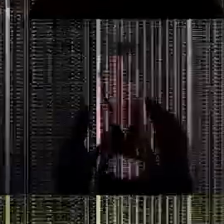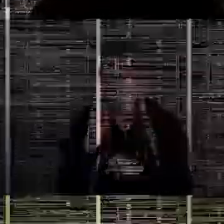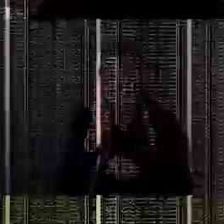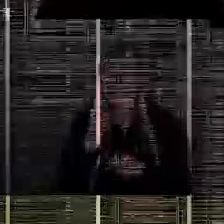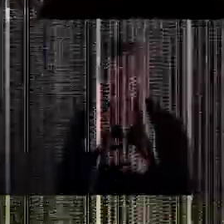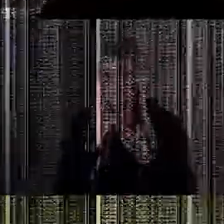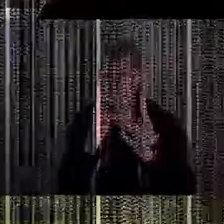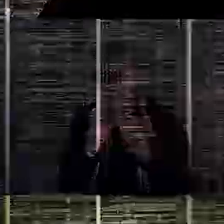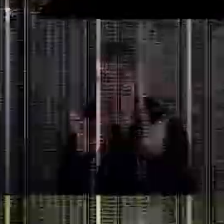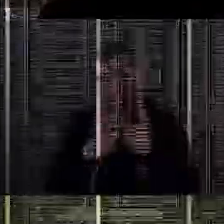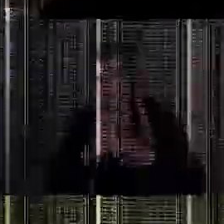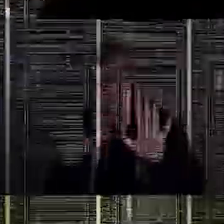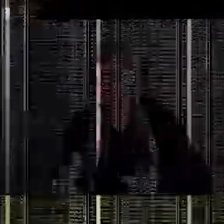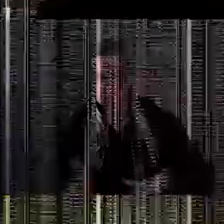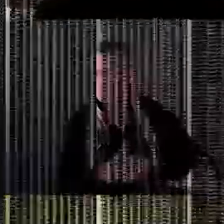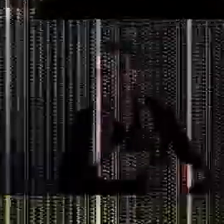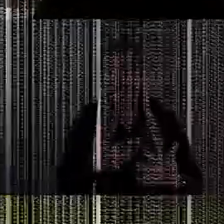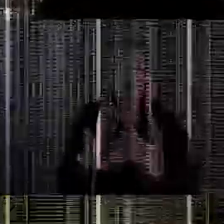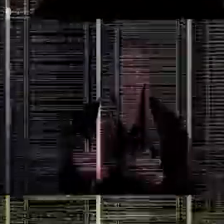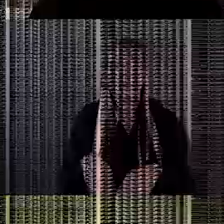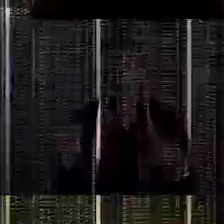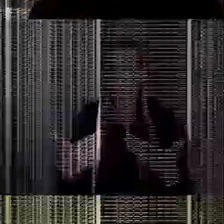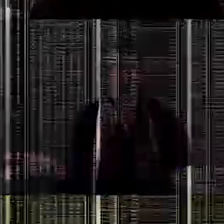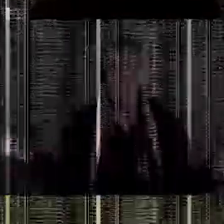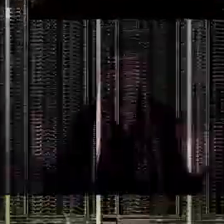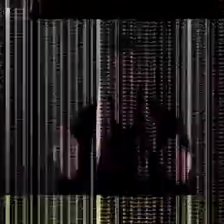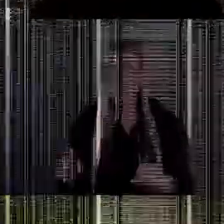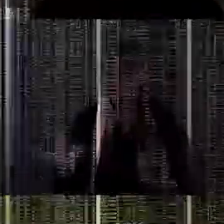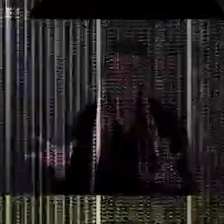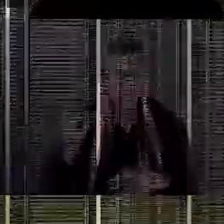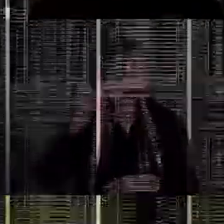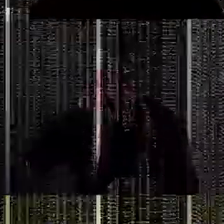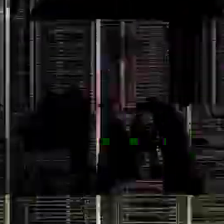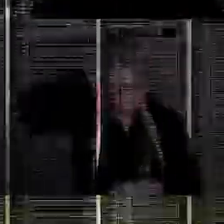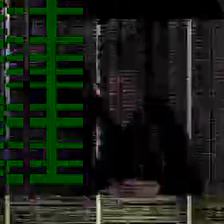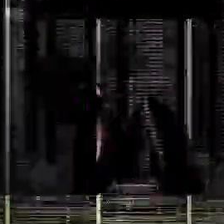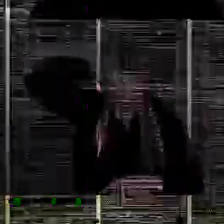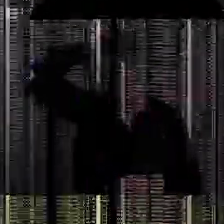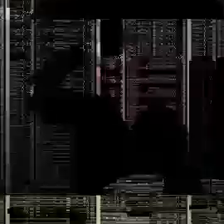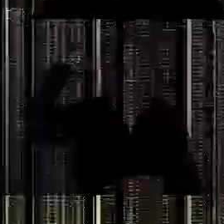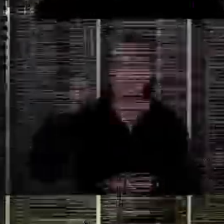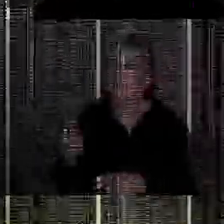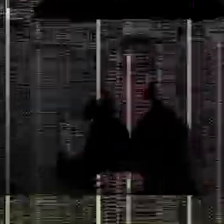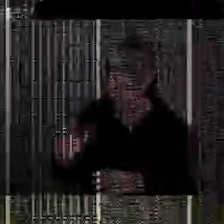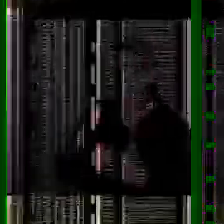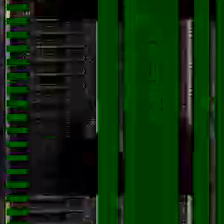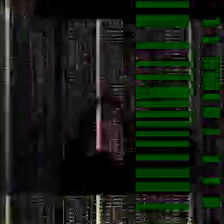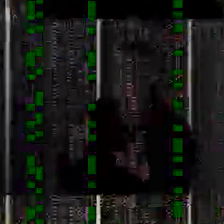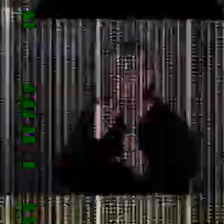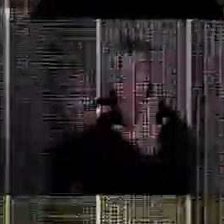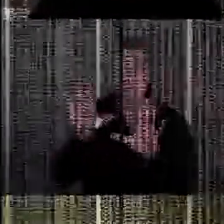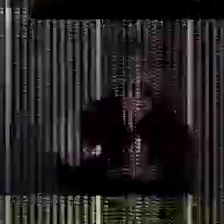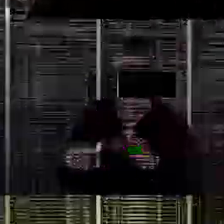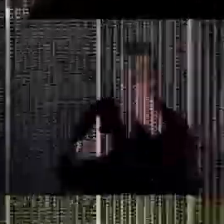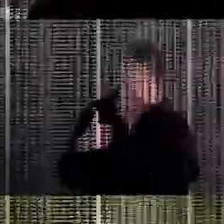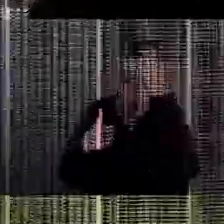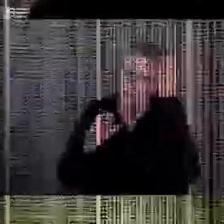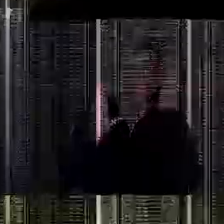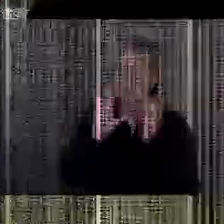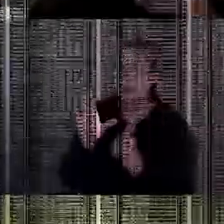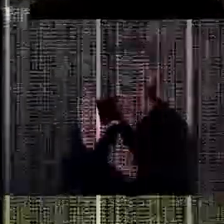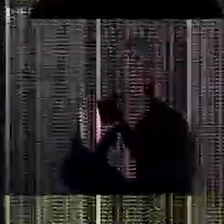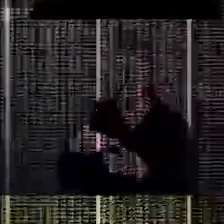Anyway, opening the floor for questions. >> Rob: Nic, thanks so much. I will summarize